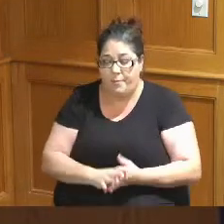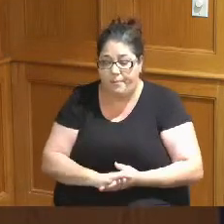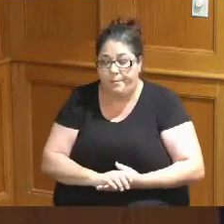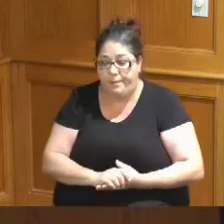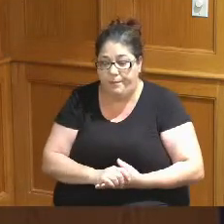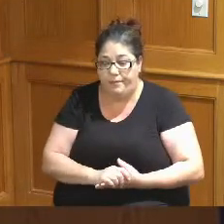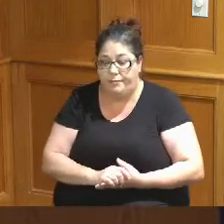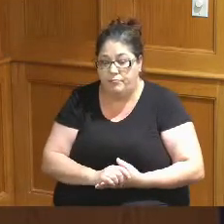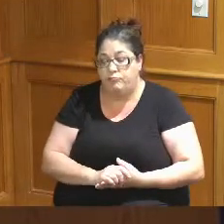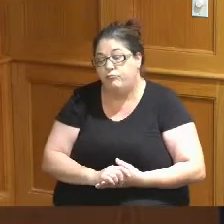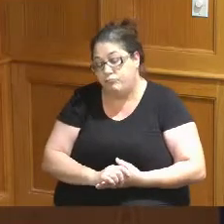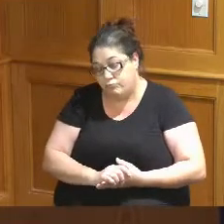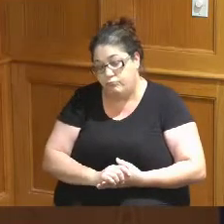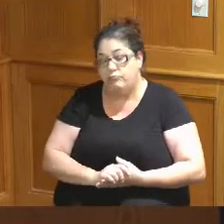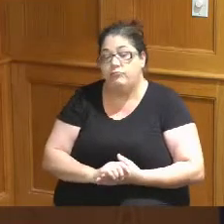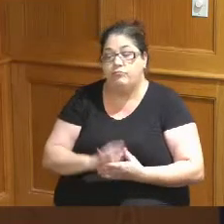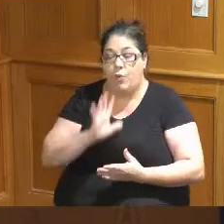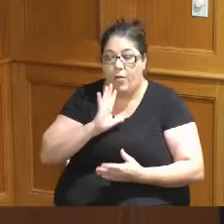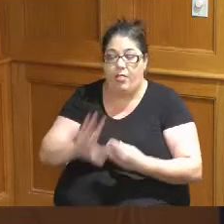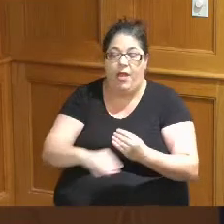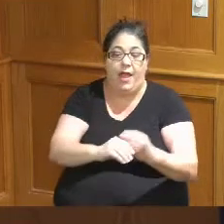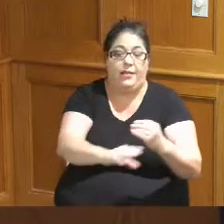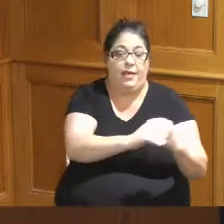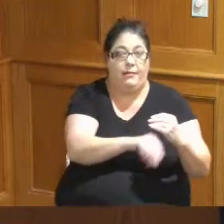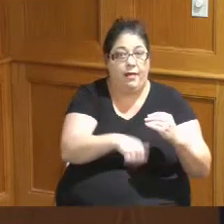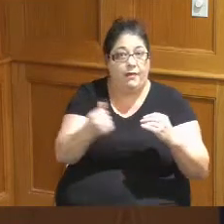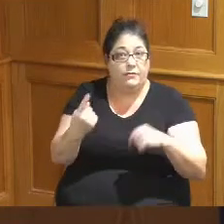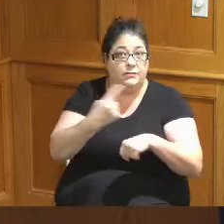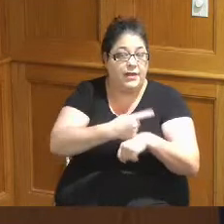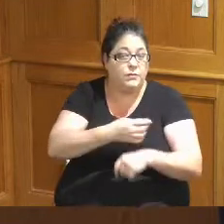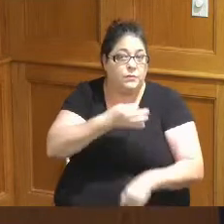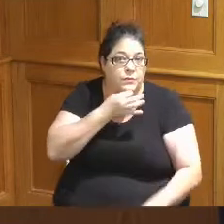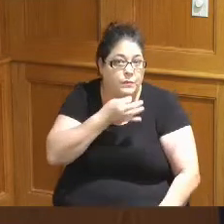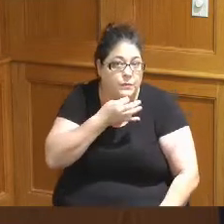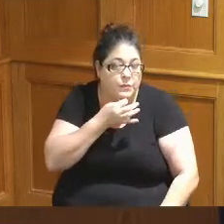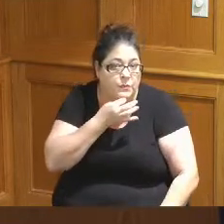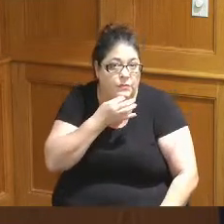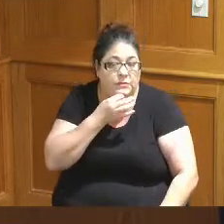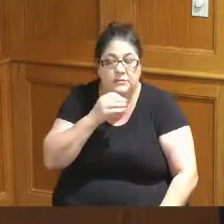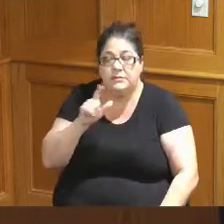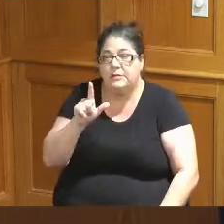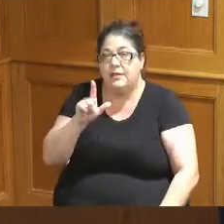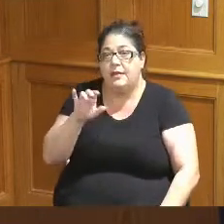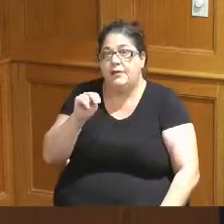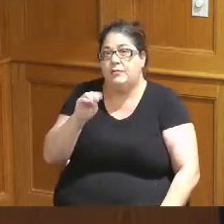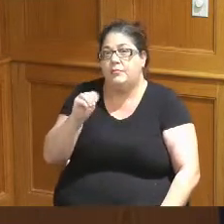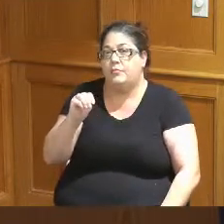there will be some other days that are coming soon the Lincoln wear walking Club will be doing